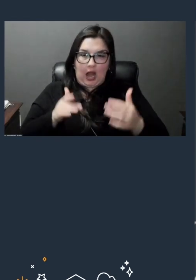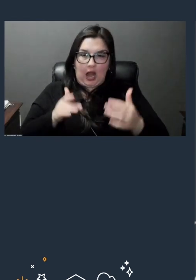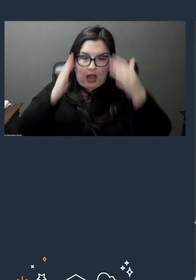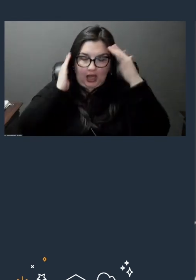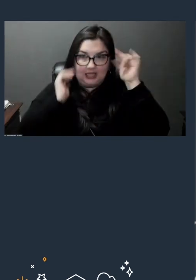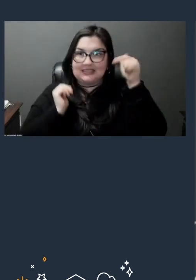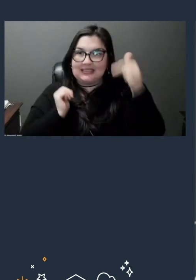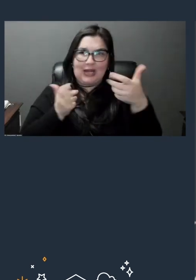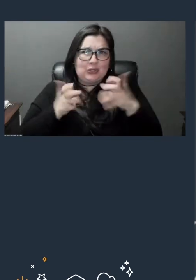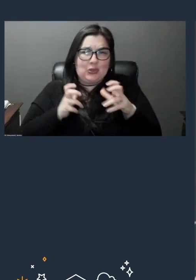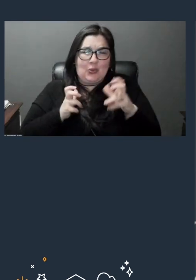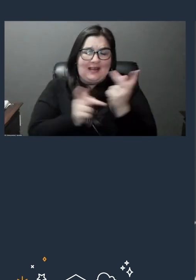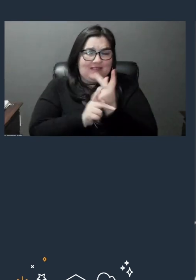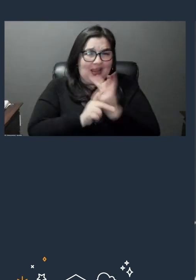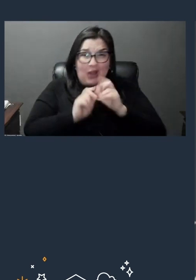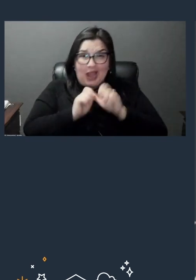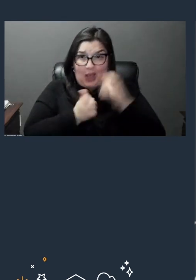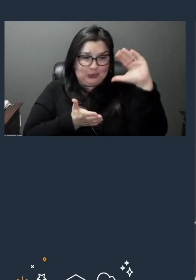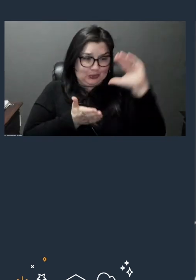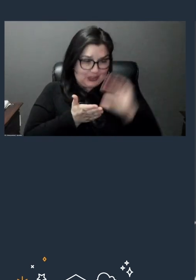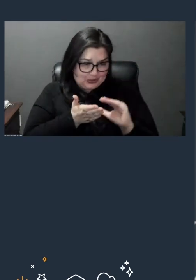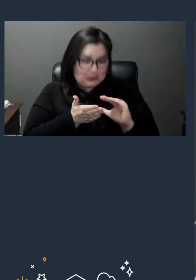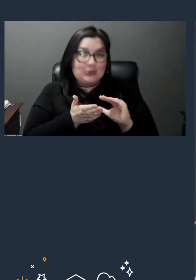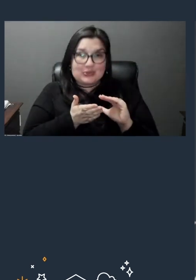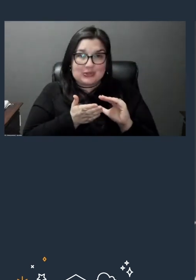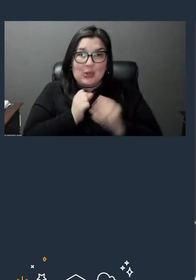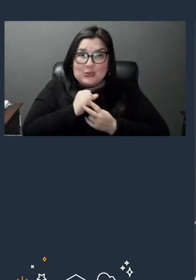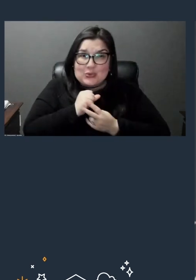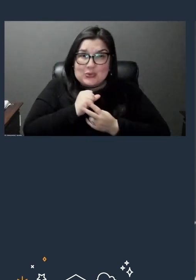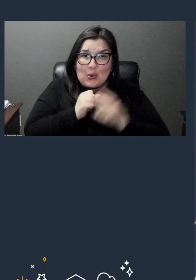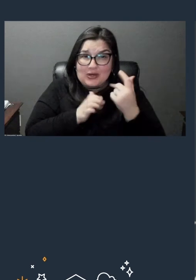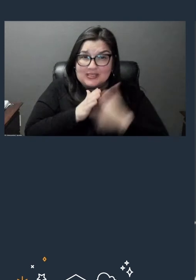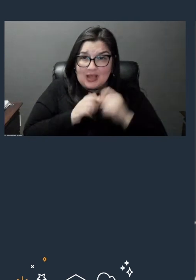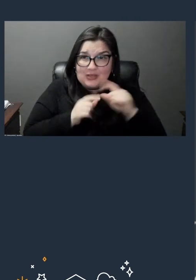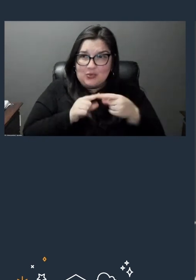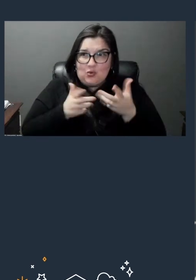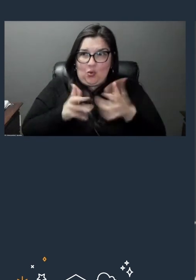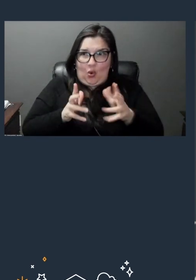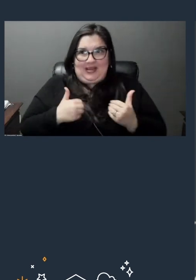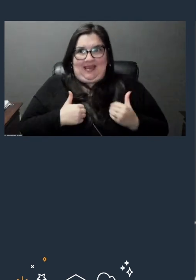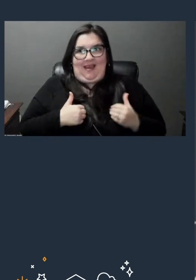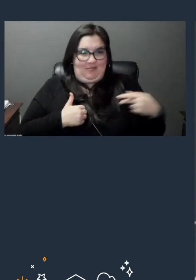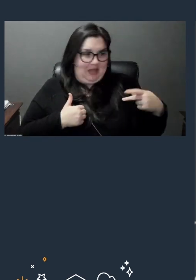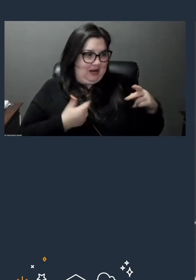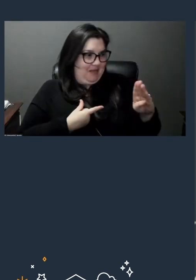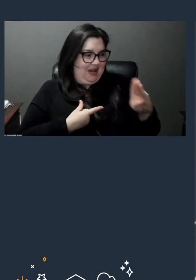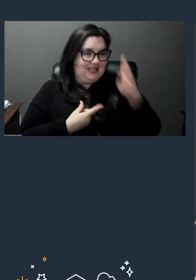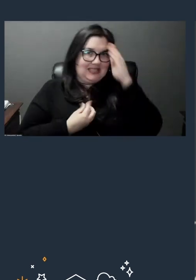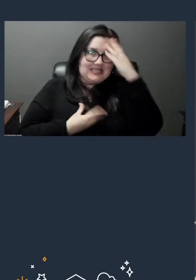to reduce your storage costs, when you already have petabytes of data. So with archiving,